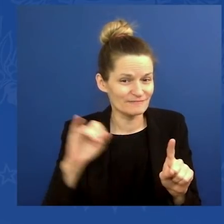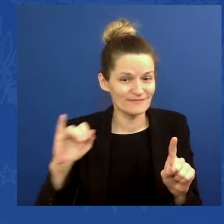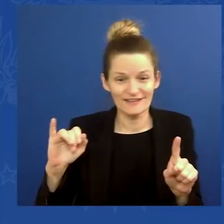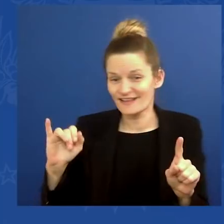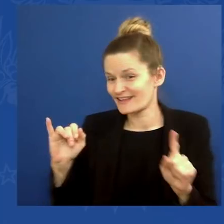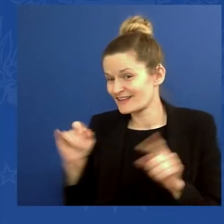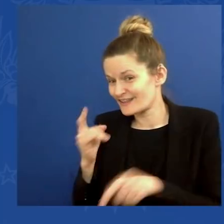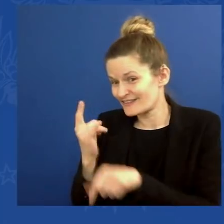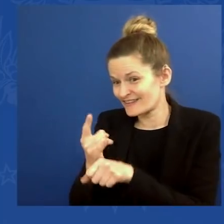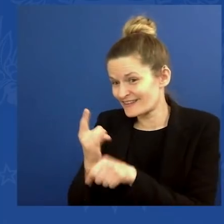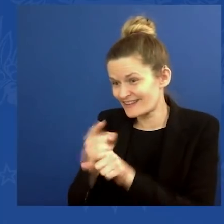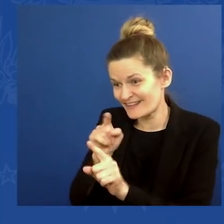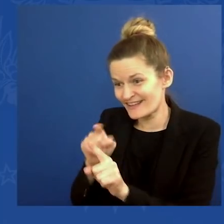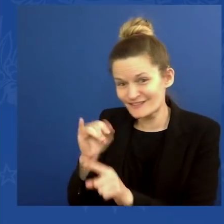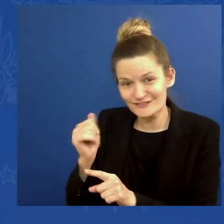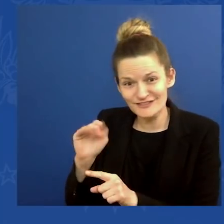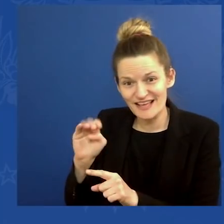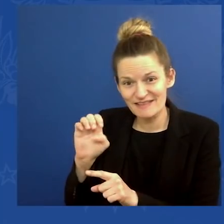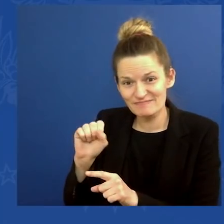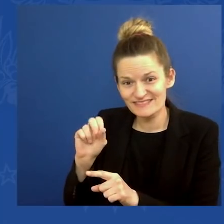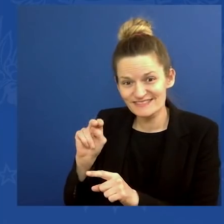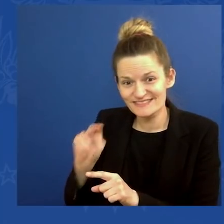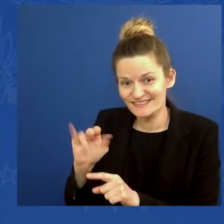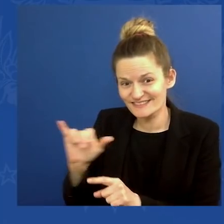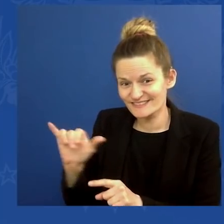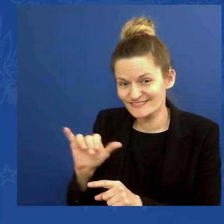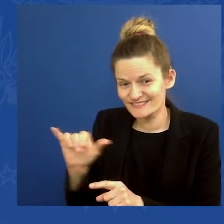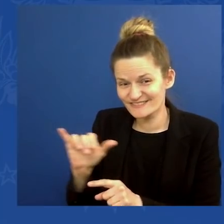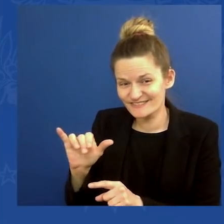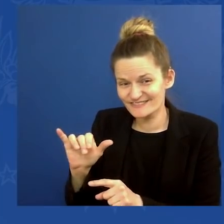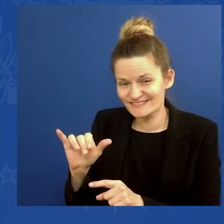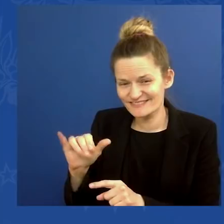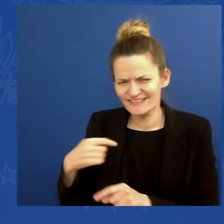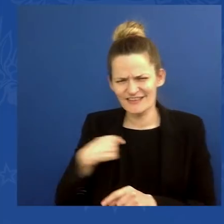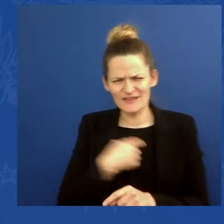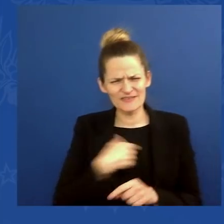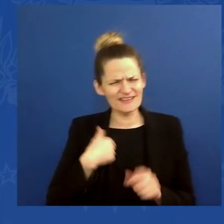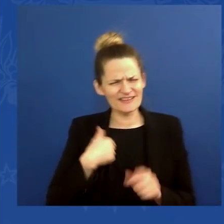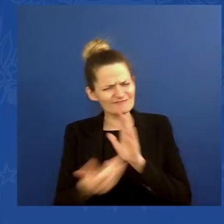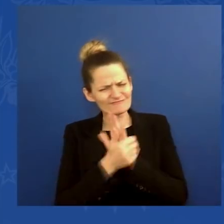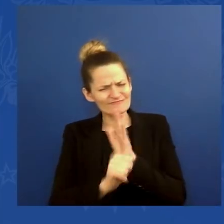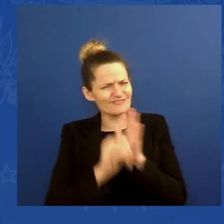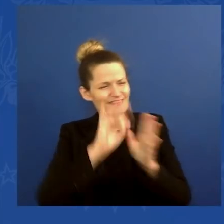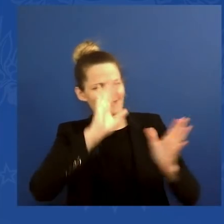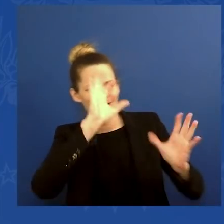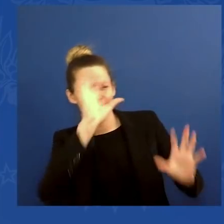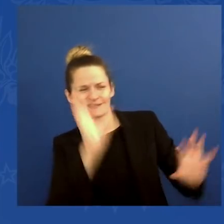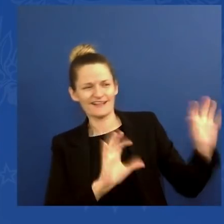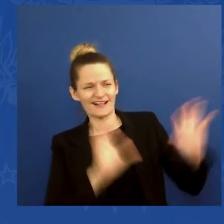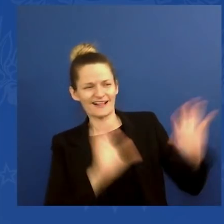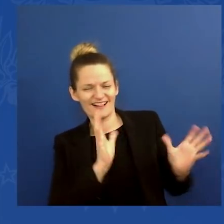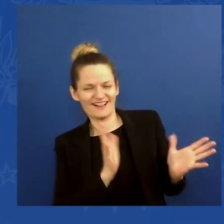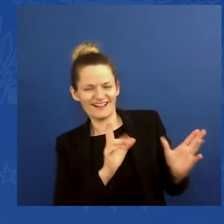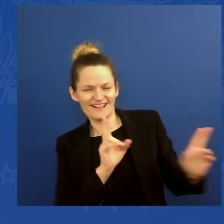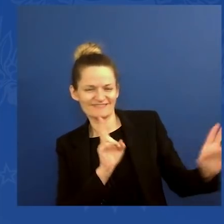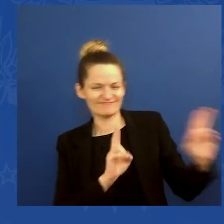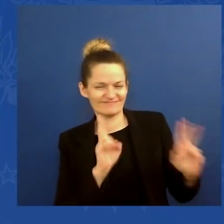Like, gift of the gab present in the Irish and many politicians, present company is no exception.